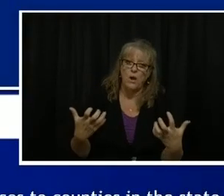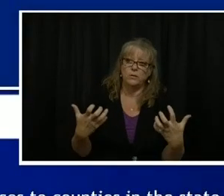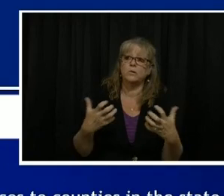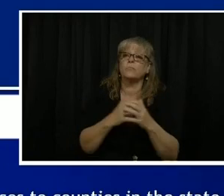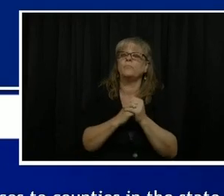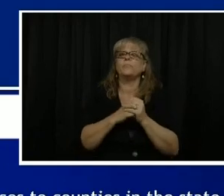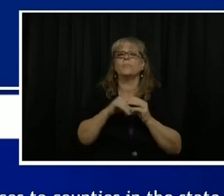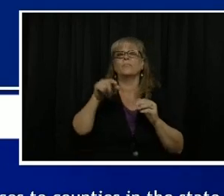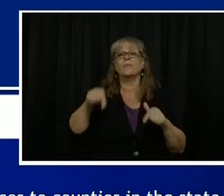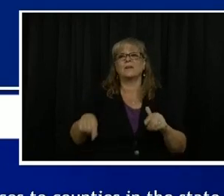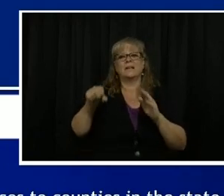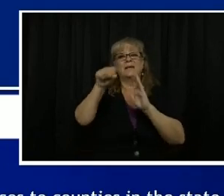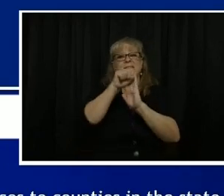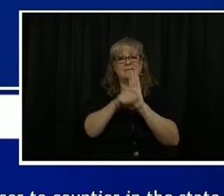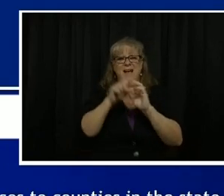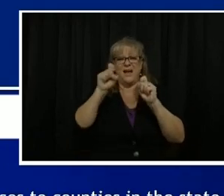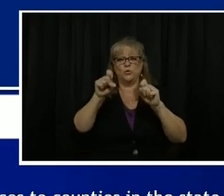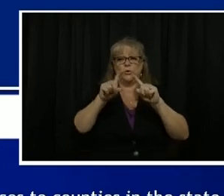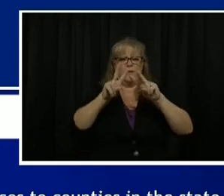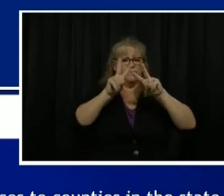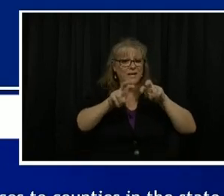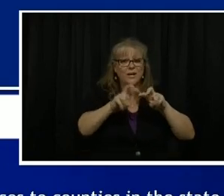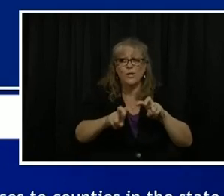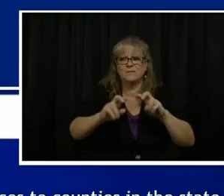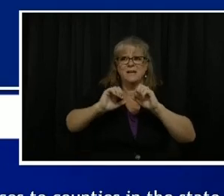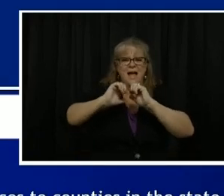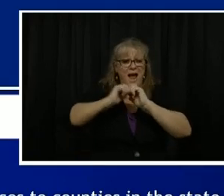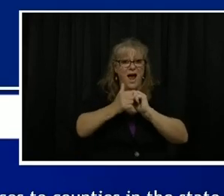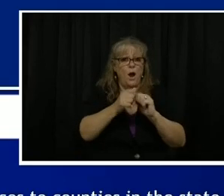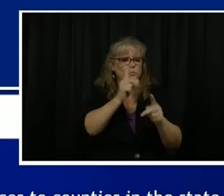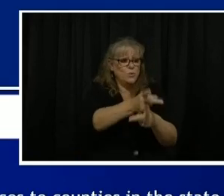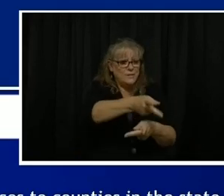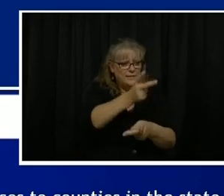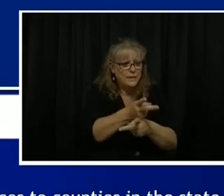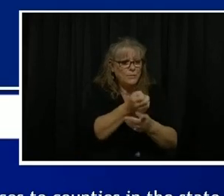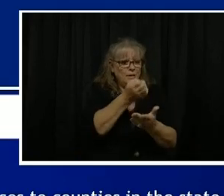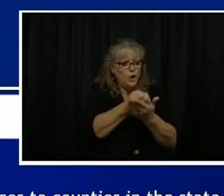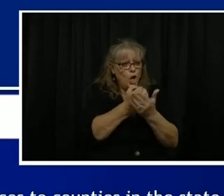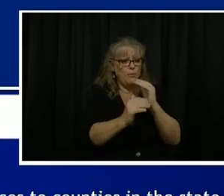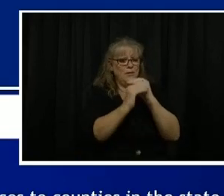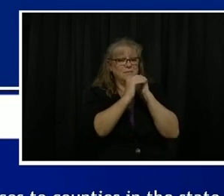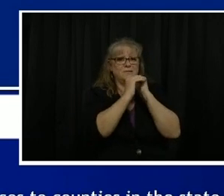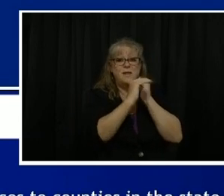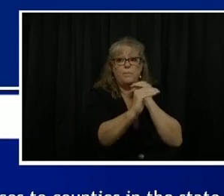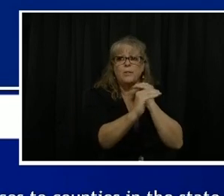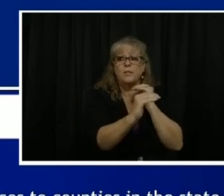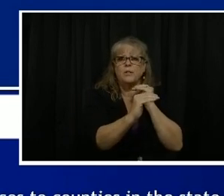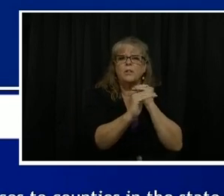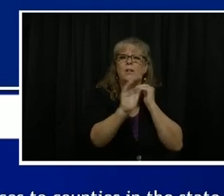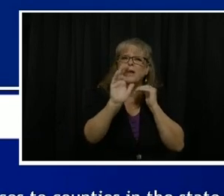AT THIS POINT, OF COURSE WE ARE ALSO FOCUSED ON WHAT STEPS WE